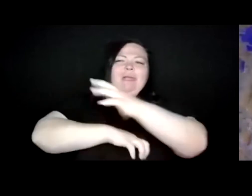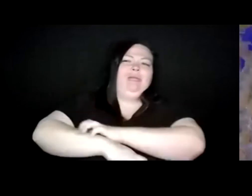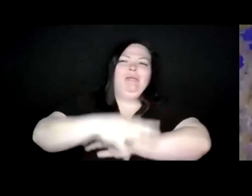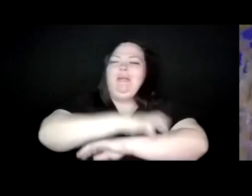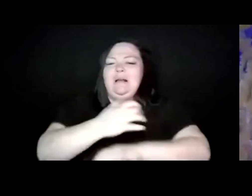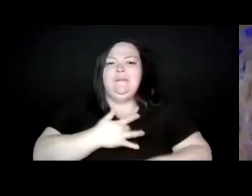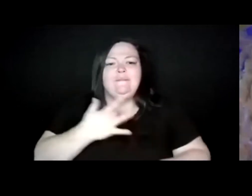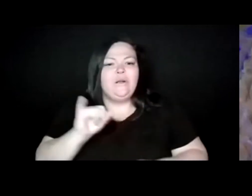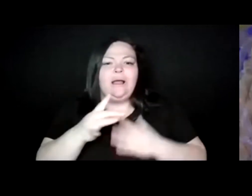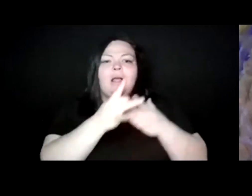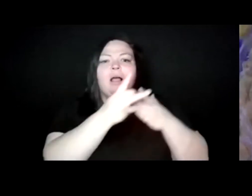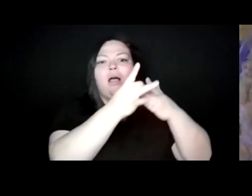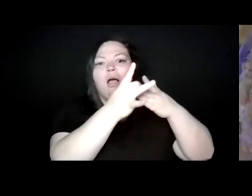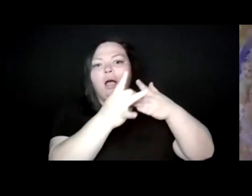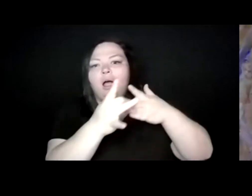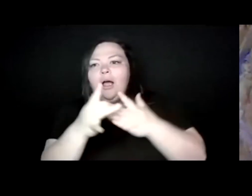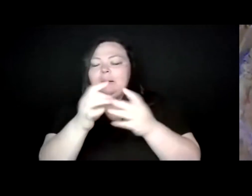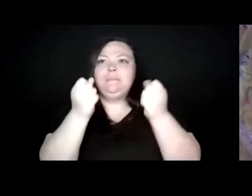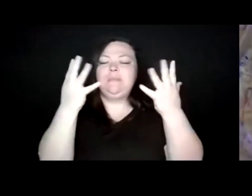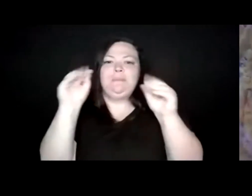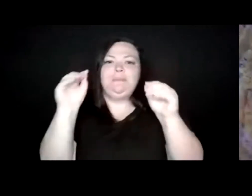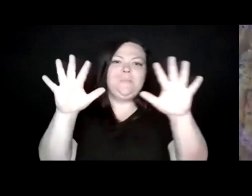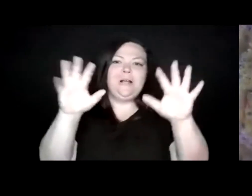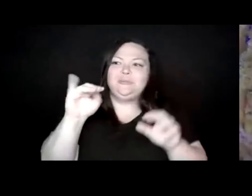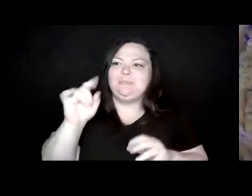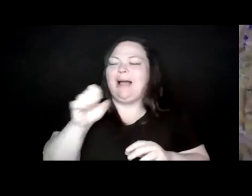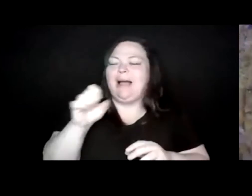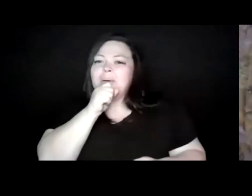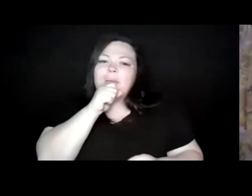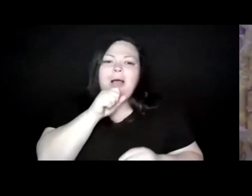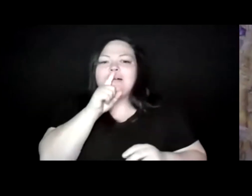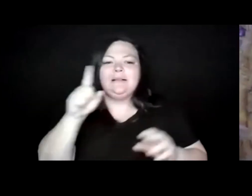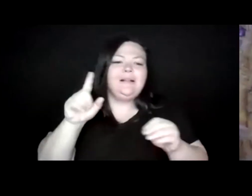across the cacophony of magic mic karaoke, above the gossip and balitaan, led like a